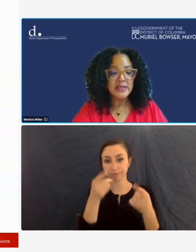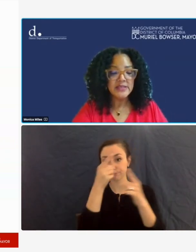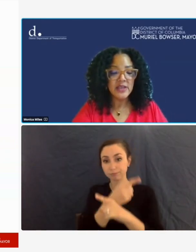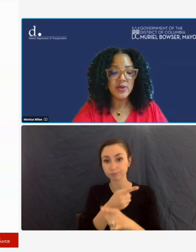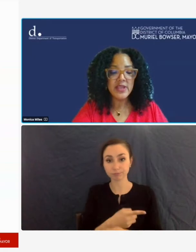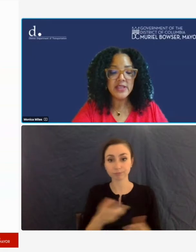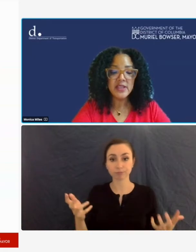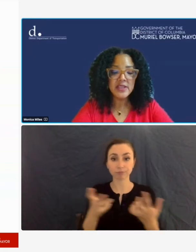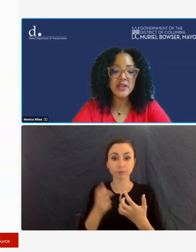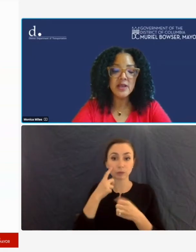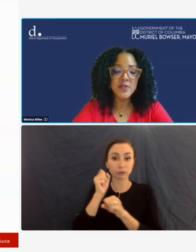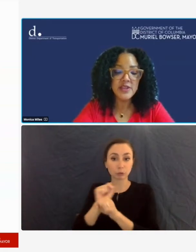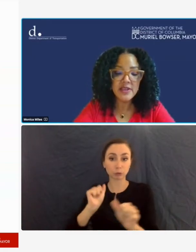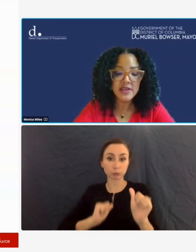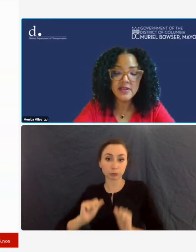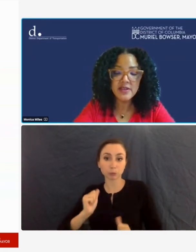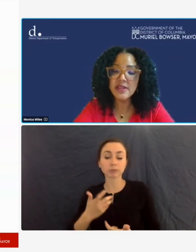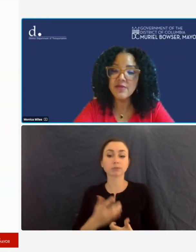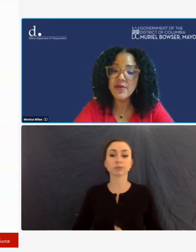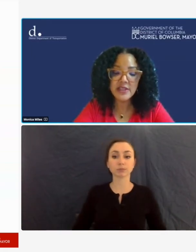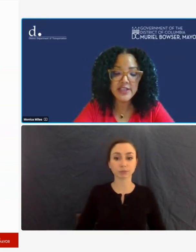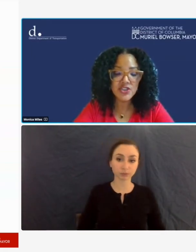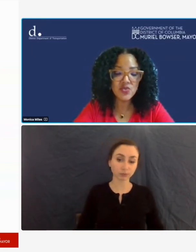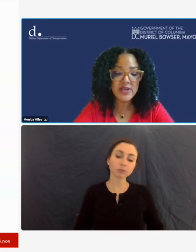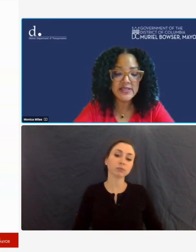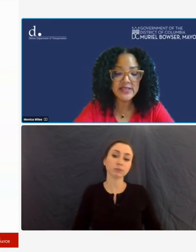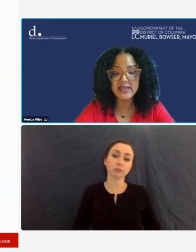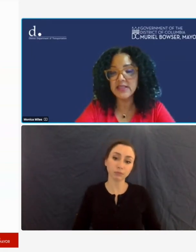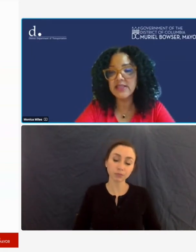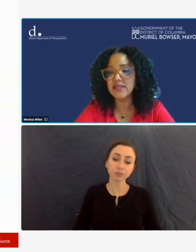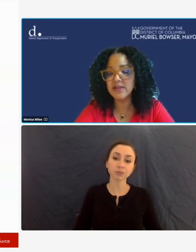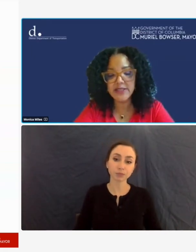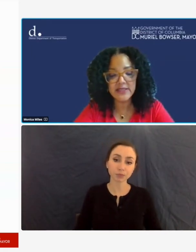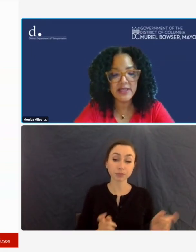so in in the the regulations what it says and this is something that's key